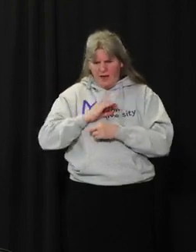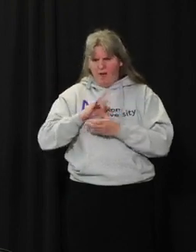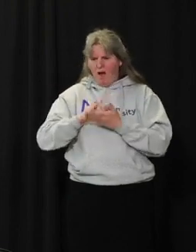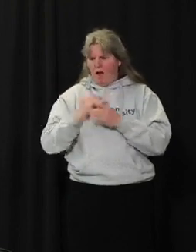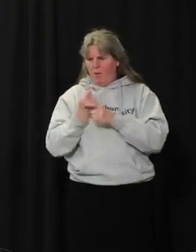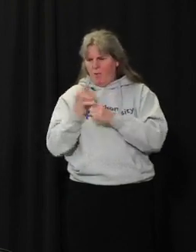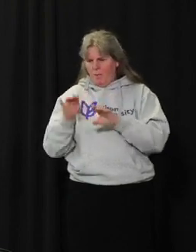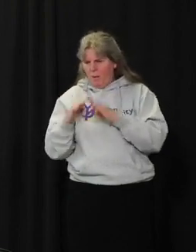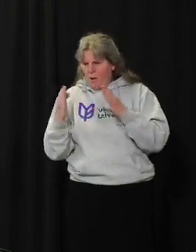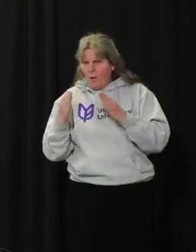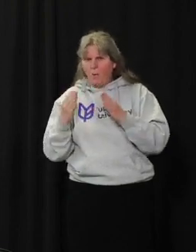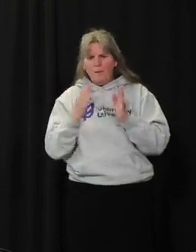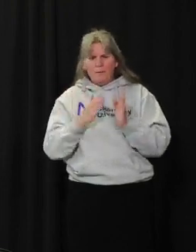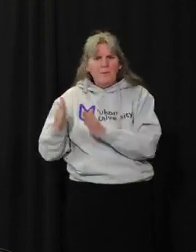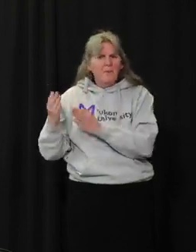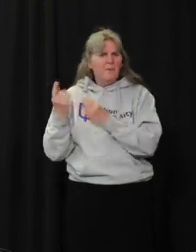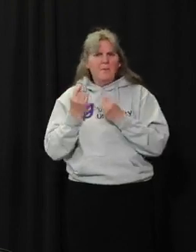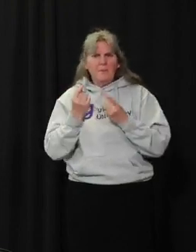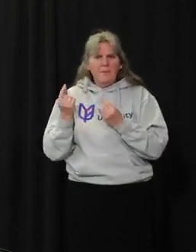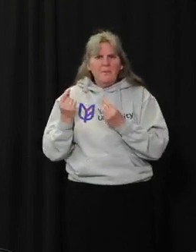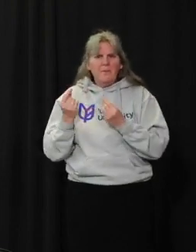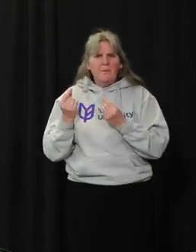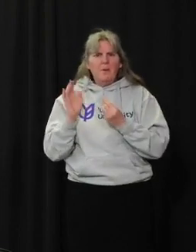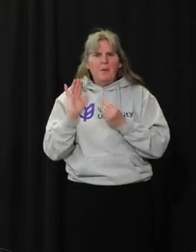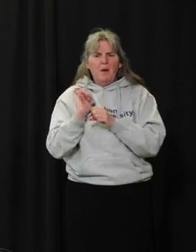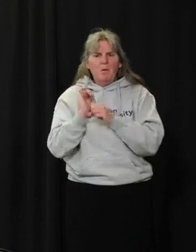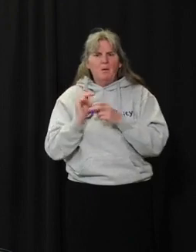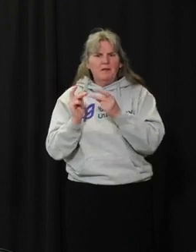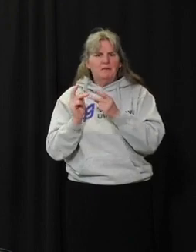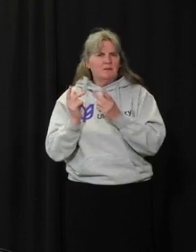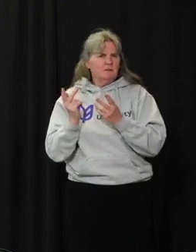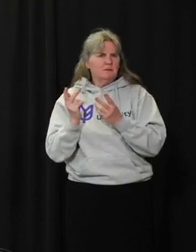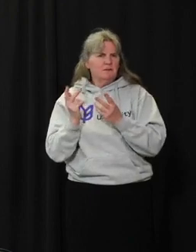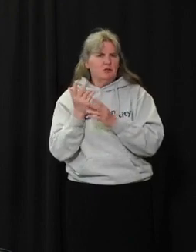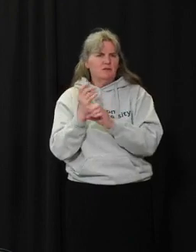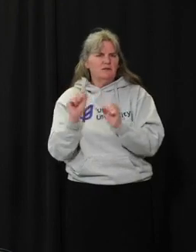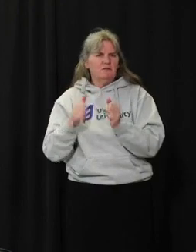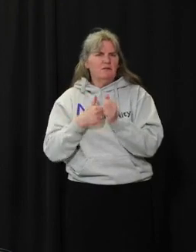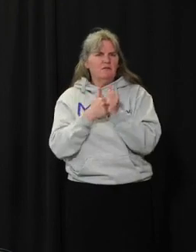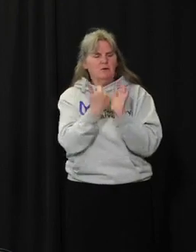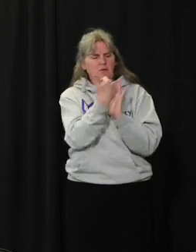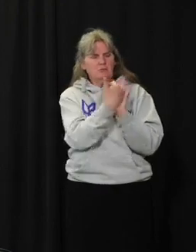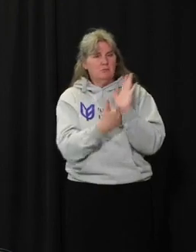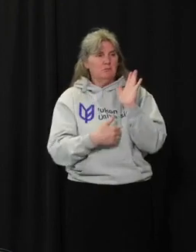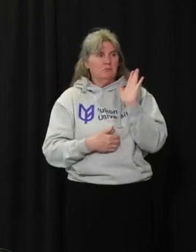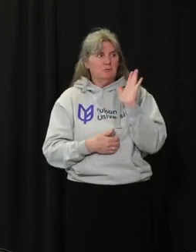be able to reopen and organize their workplace to follow the